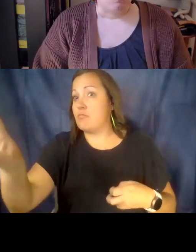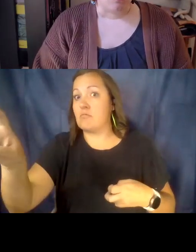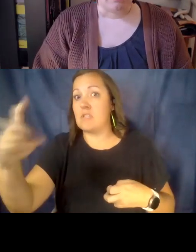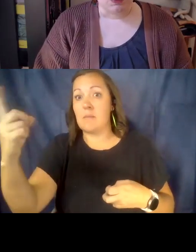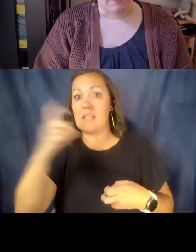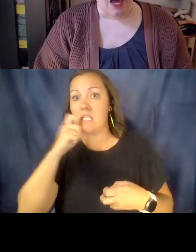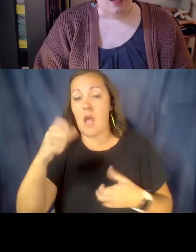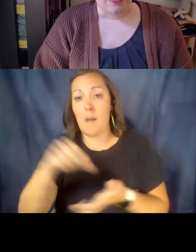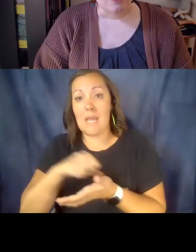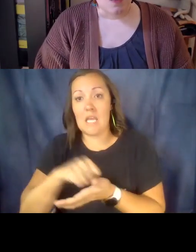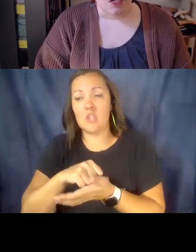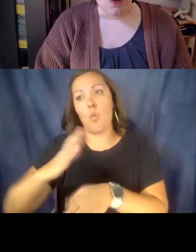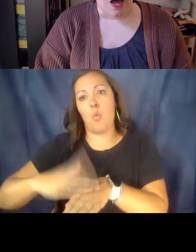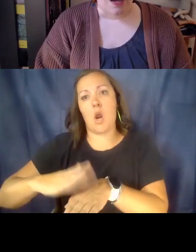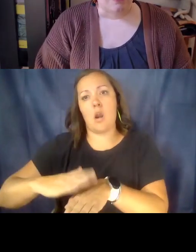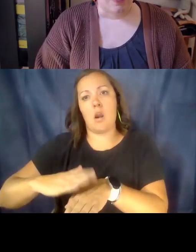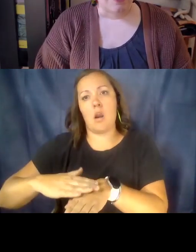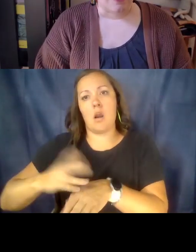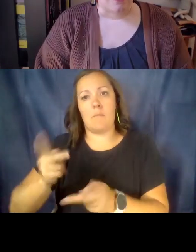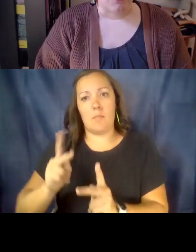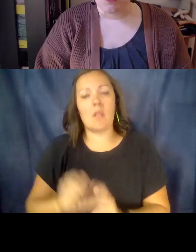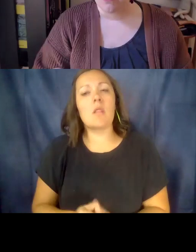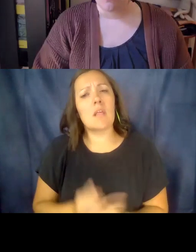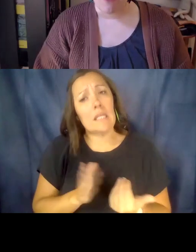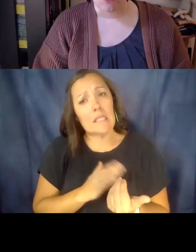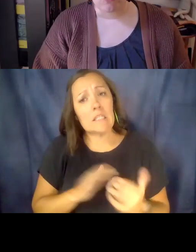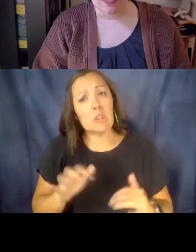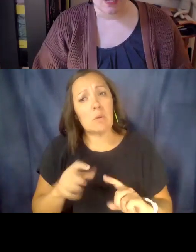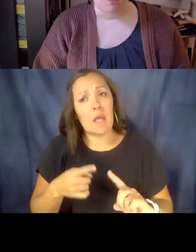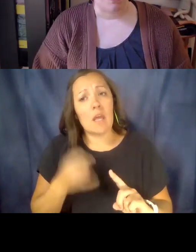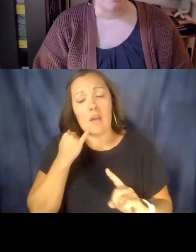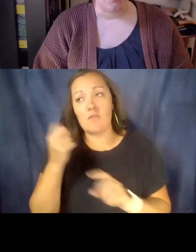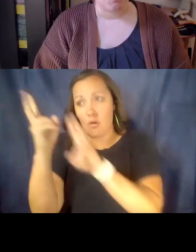warn people of that. An easy way to do that if it is downloading a file for example is to just